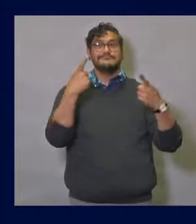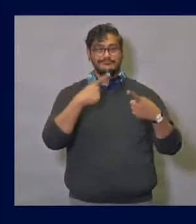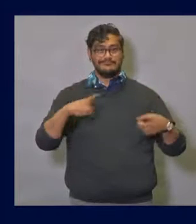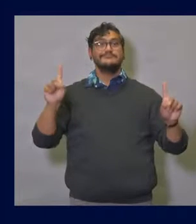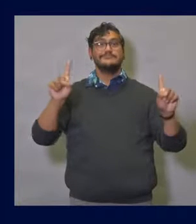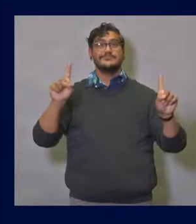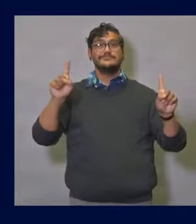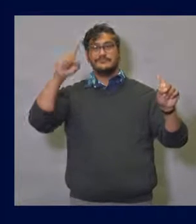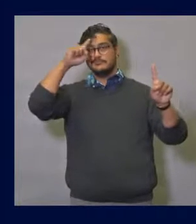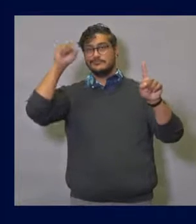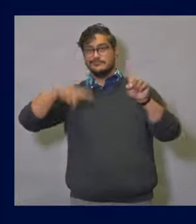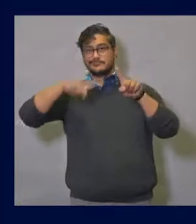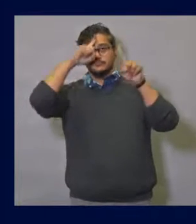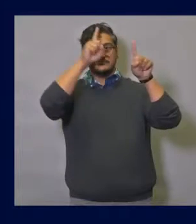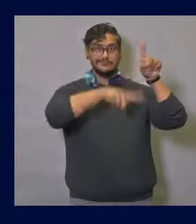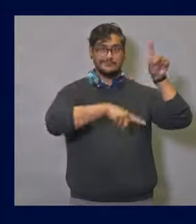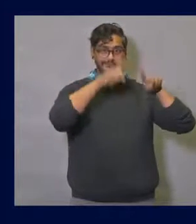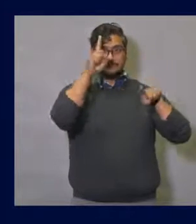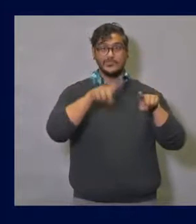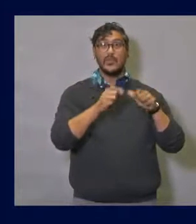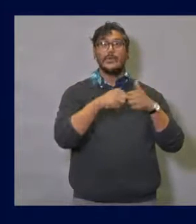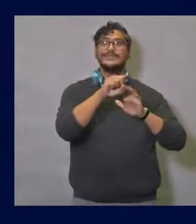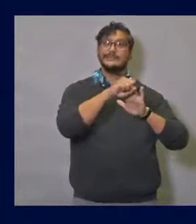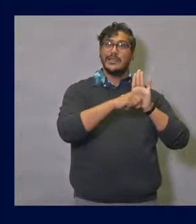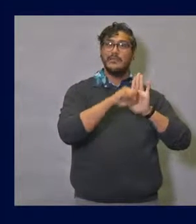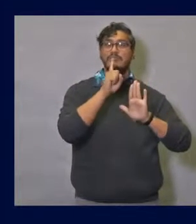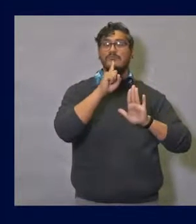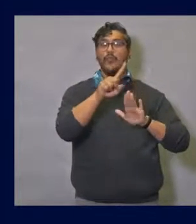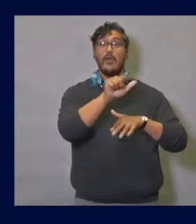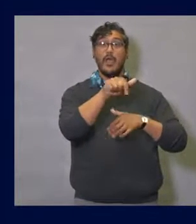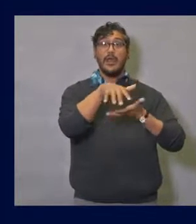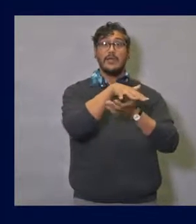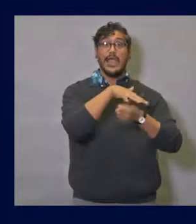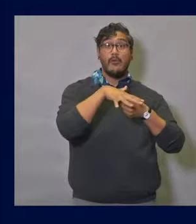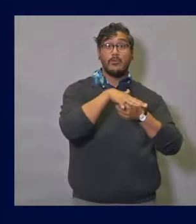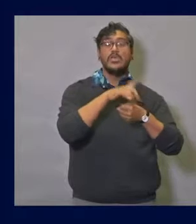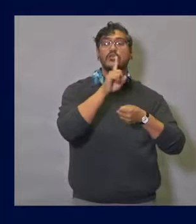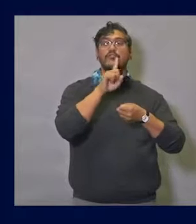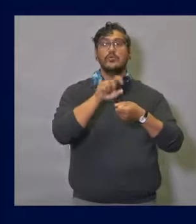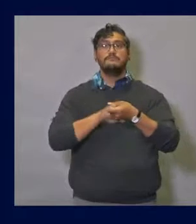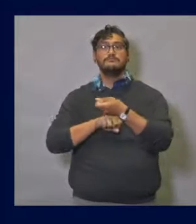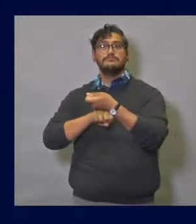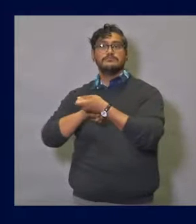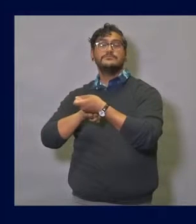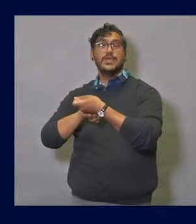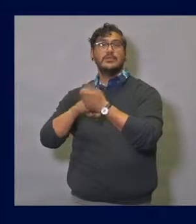I AM PLEASED THAT WE FINALIZE